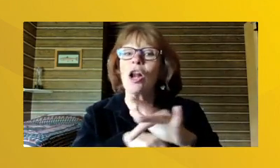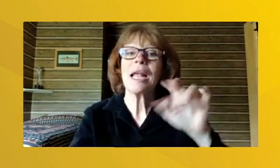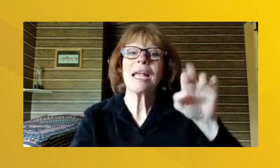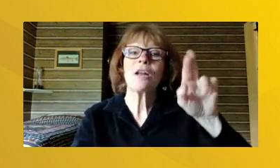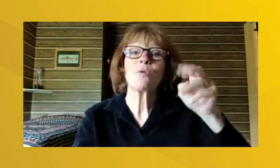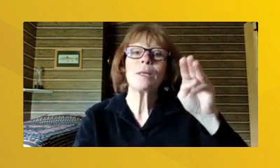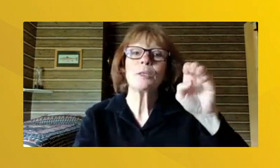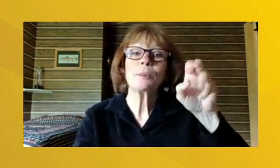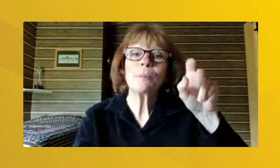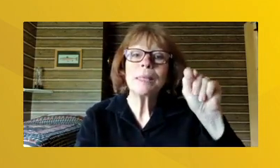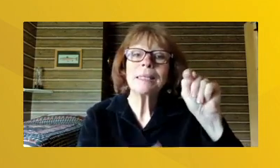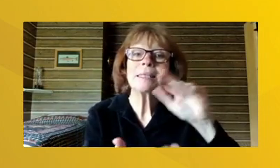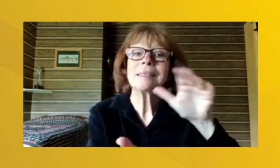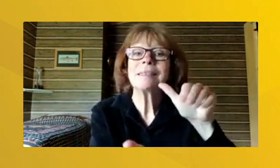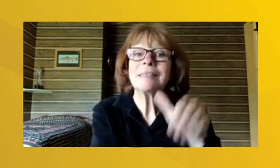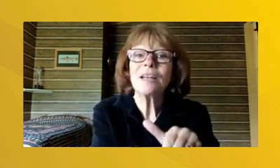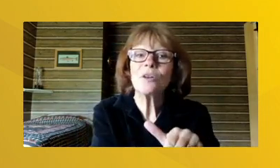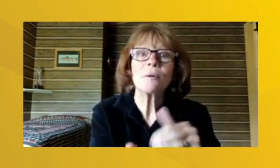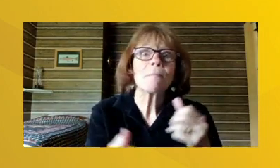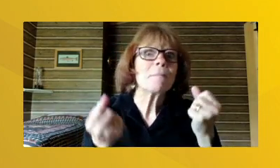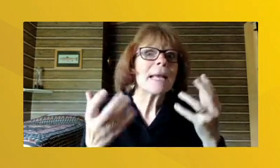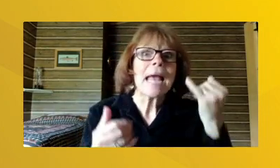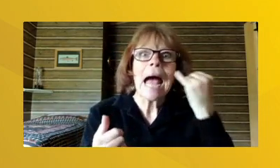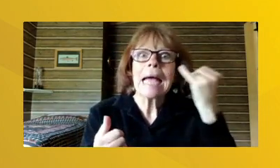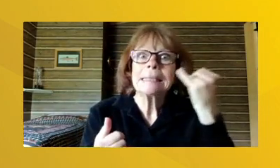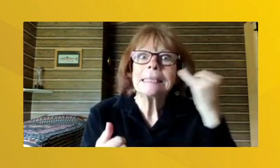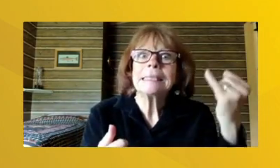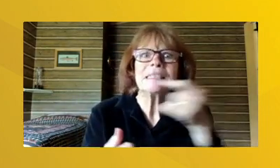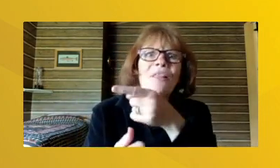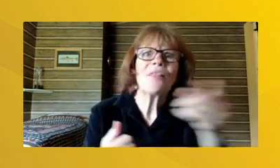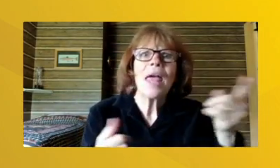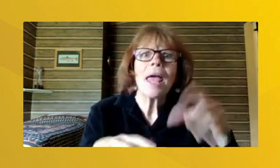our ideas and our expertise spans.